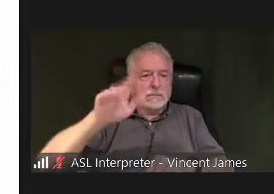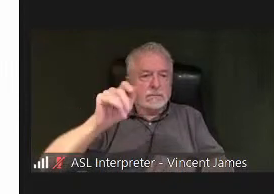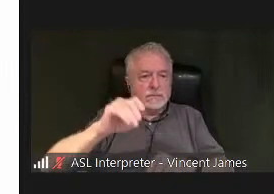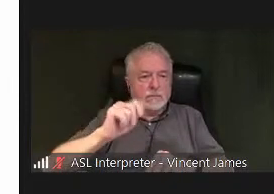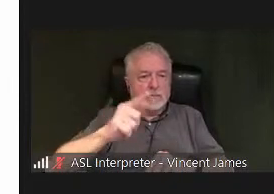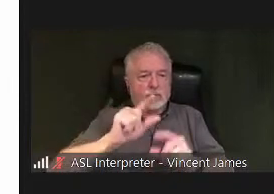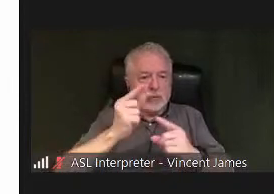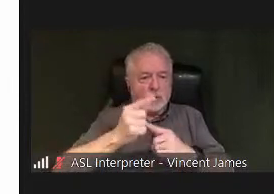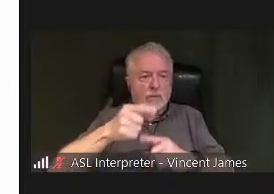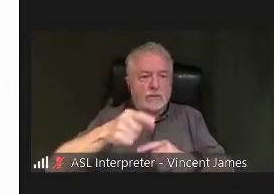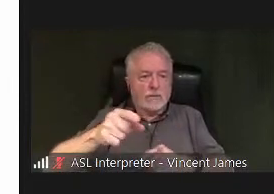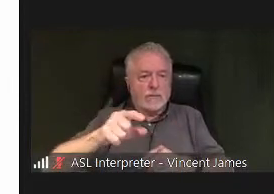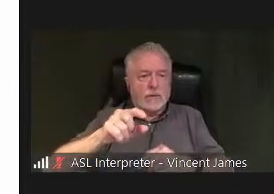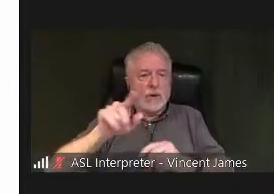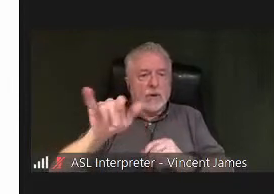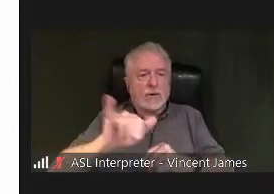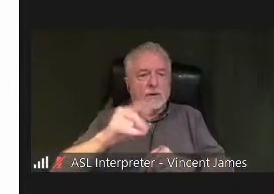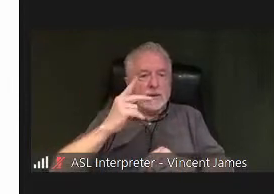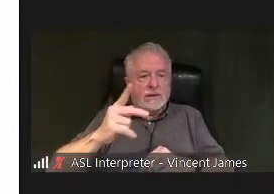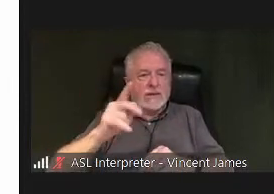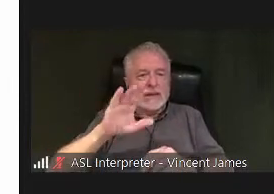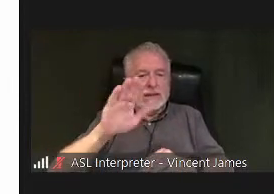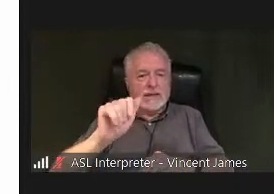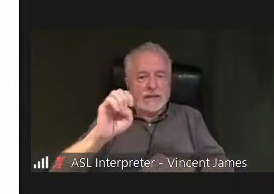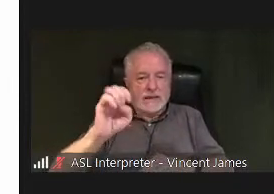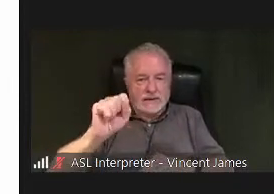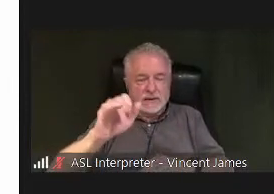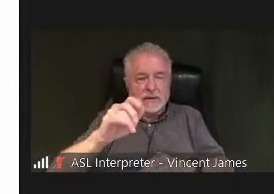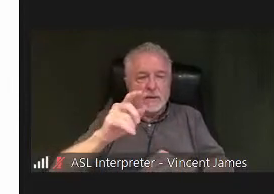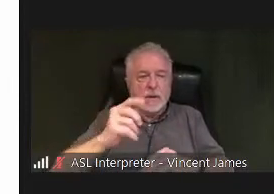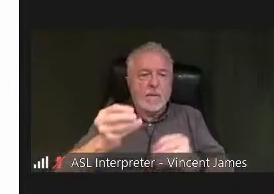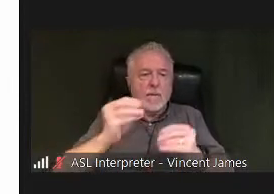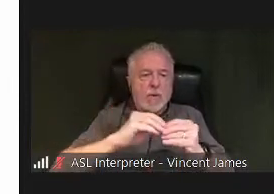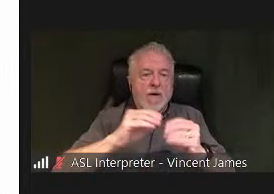other groups, we've also seen cases that are at least more frequent